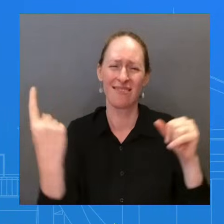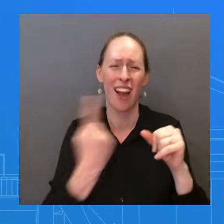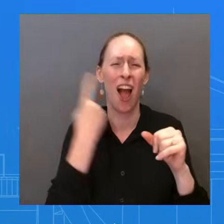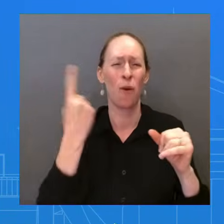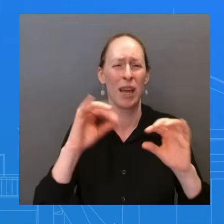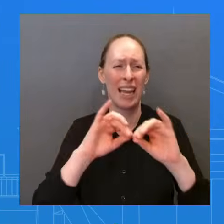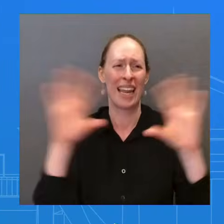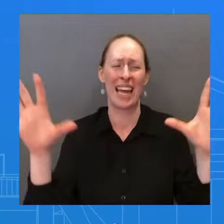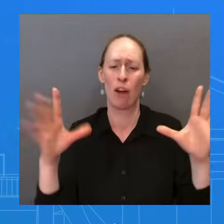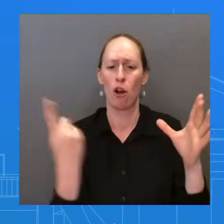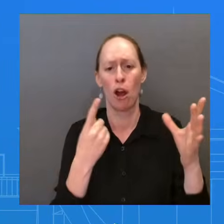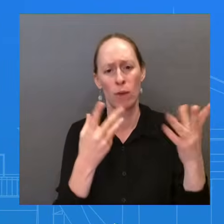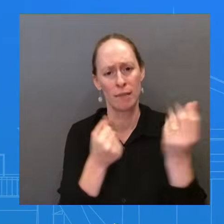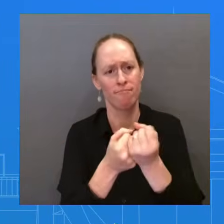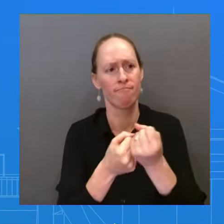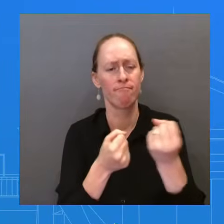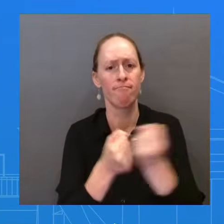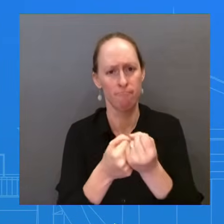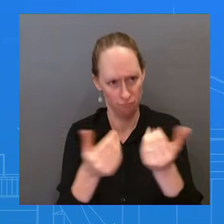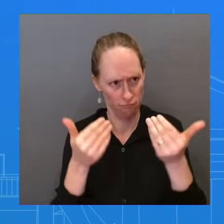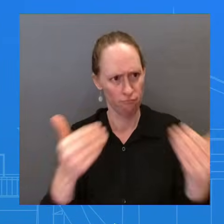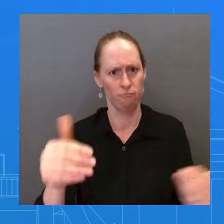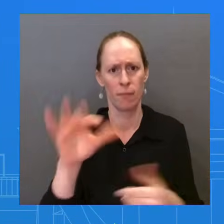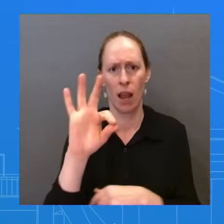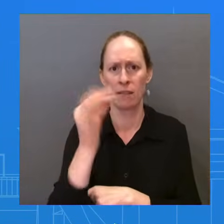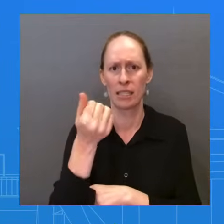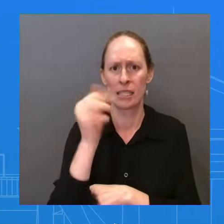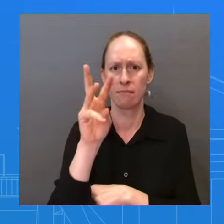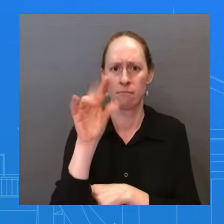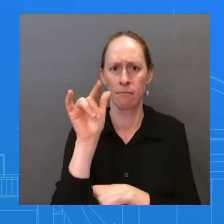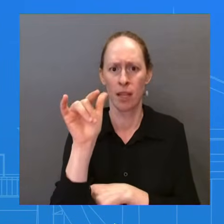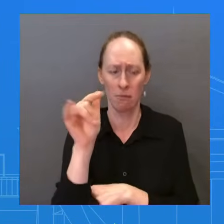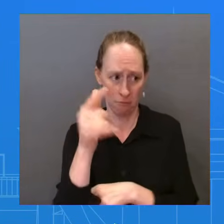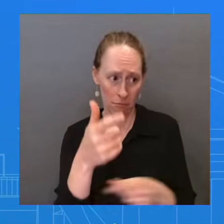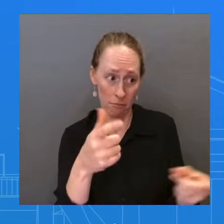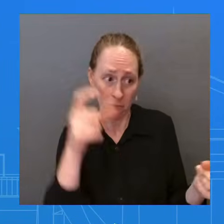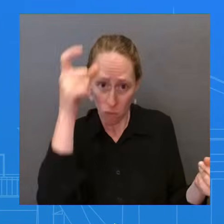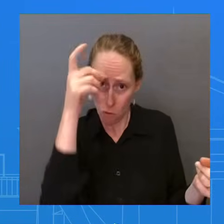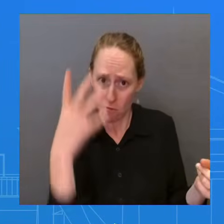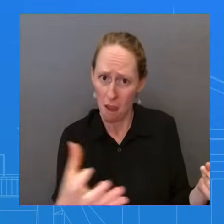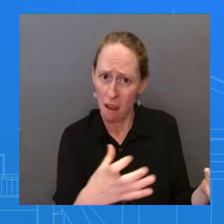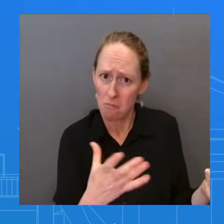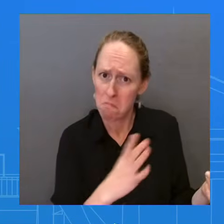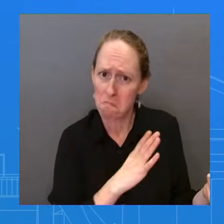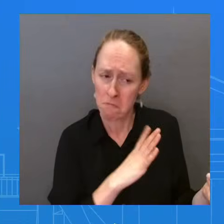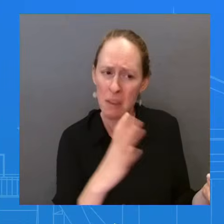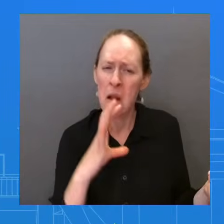and to helping their air force modernization. That's something that he's talked to many, many times.